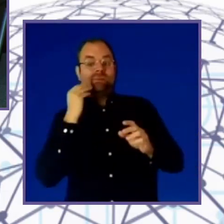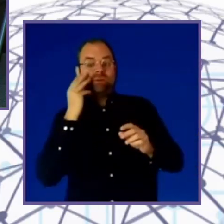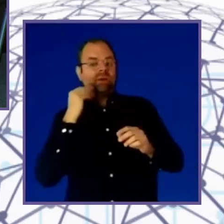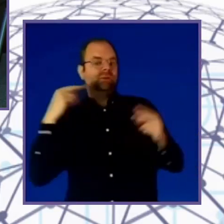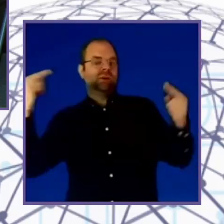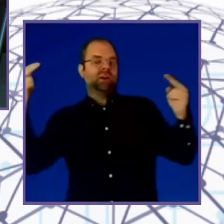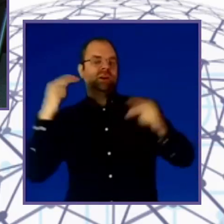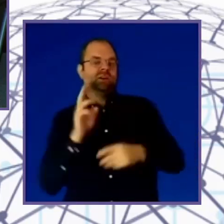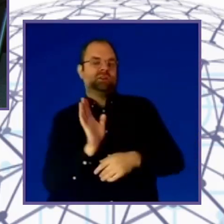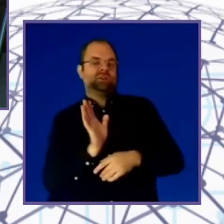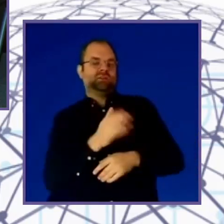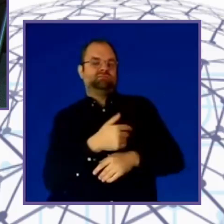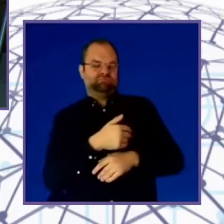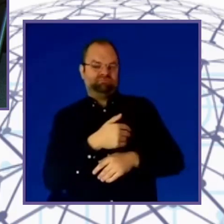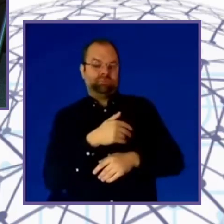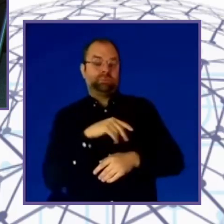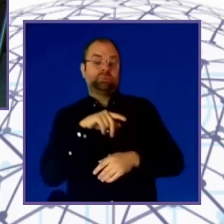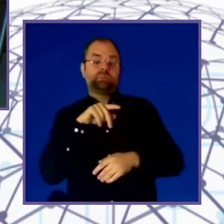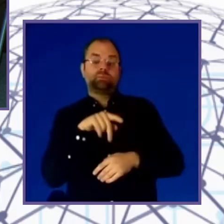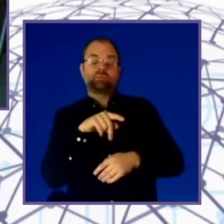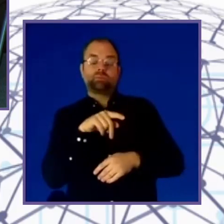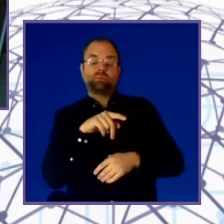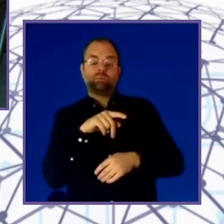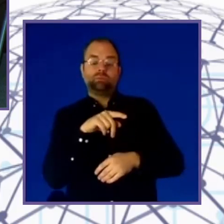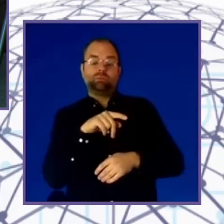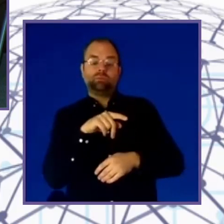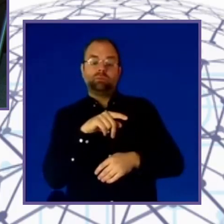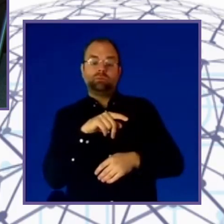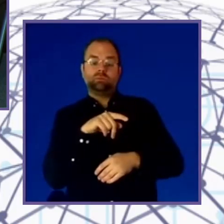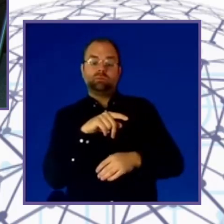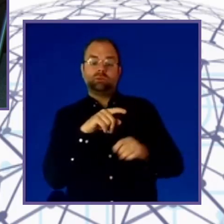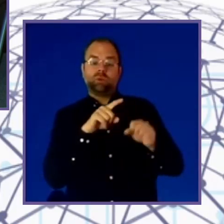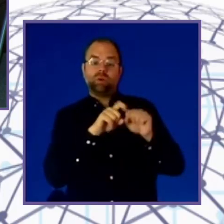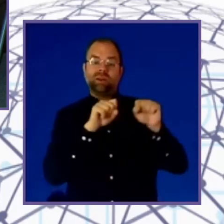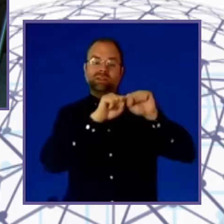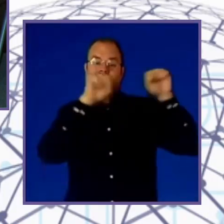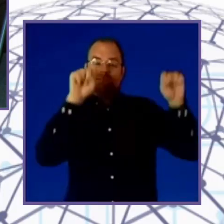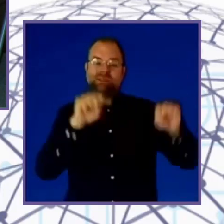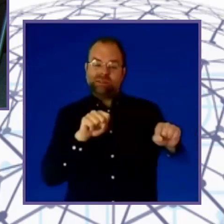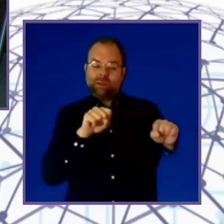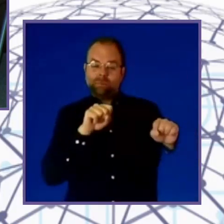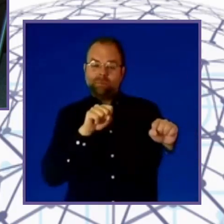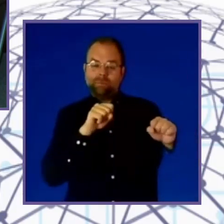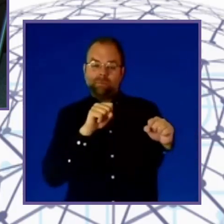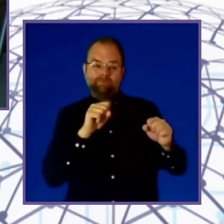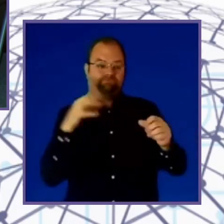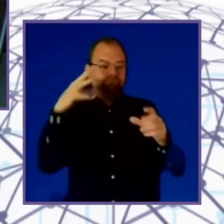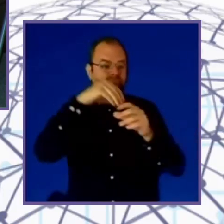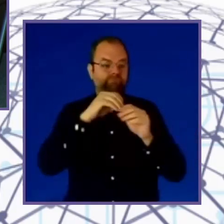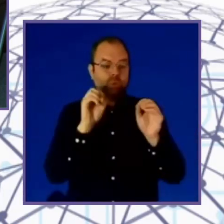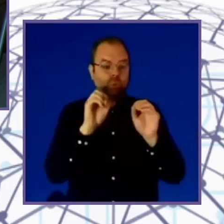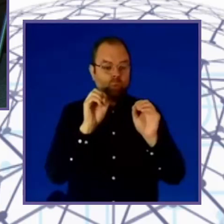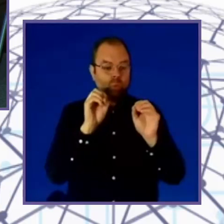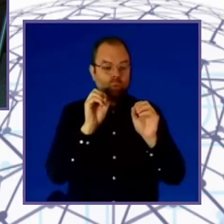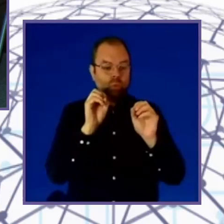the Mayor of London was implementing the world's first Ultra Low Emission zone Ulez in inner London